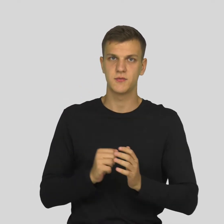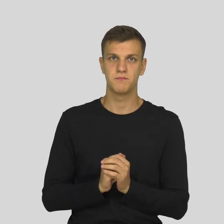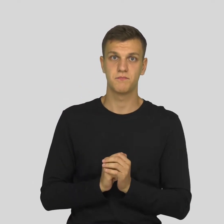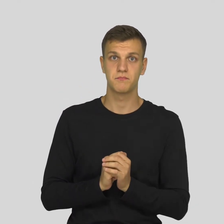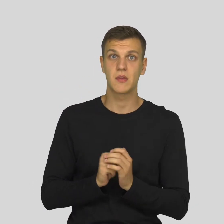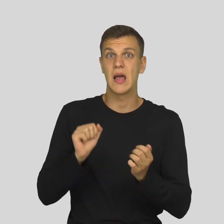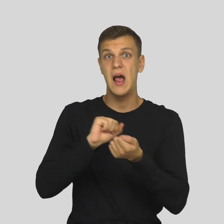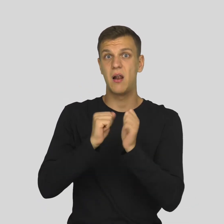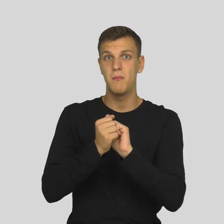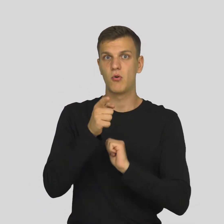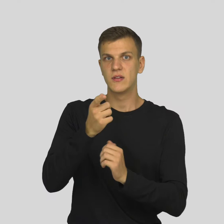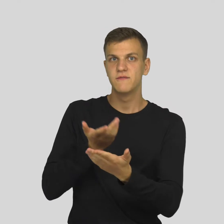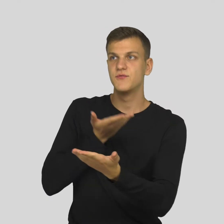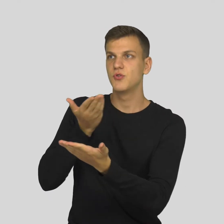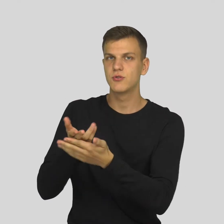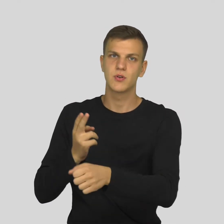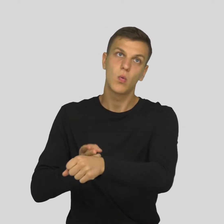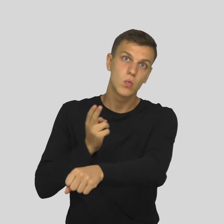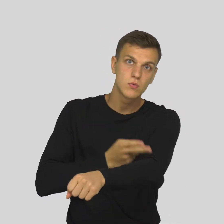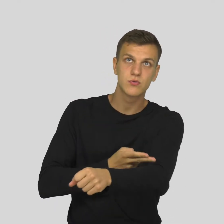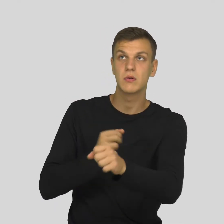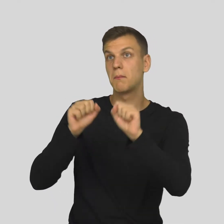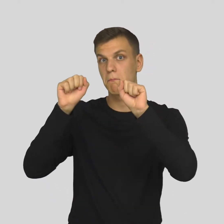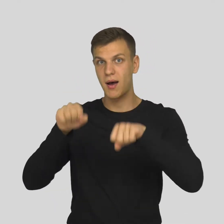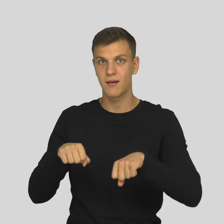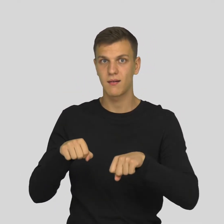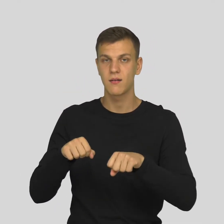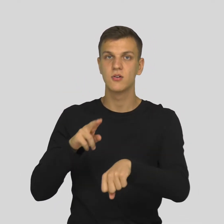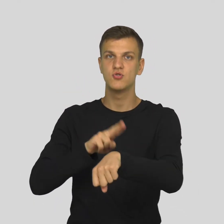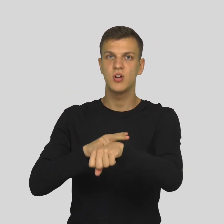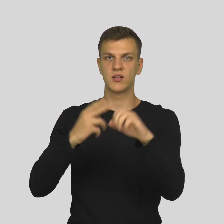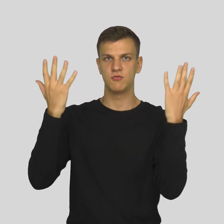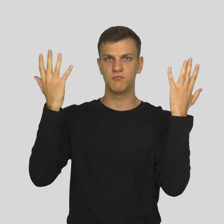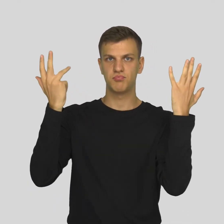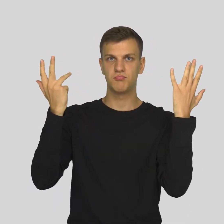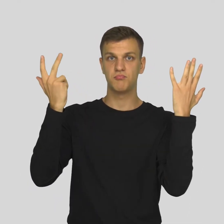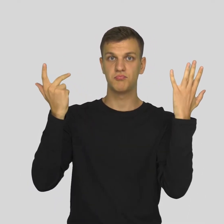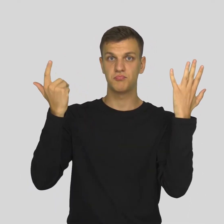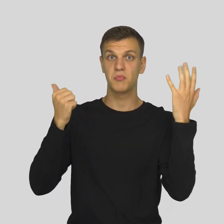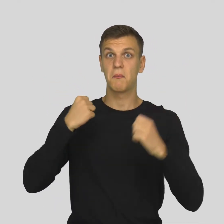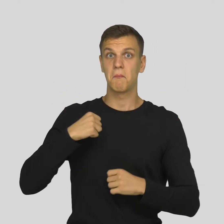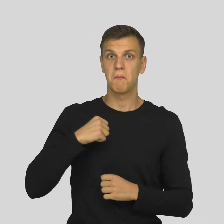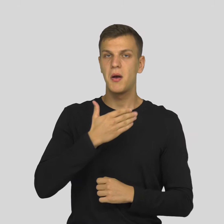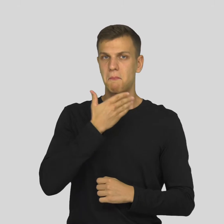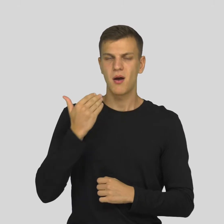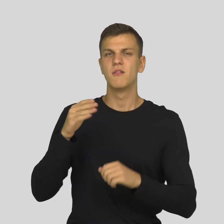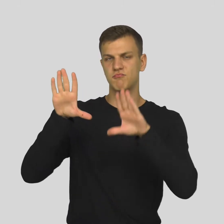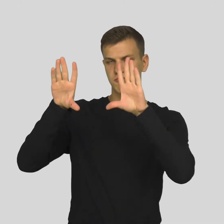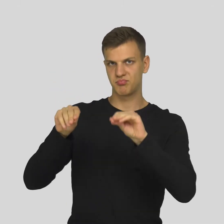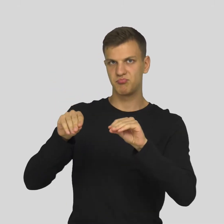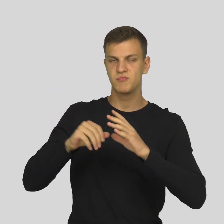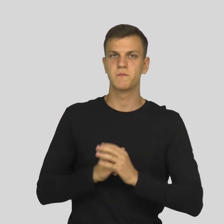Warning about user inactivity time limits, exceeding which could result in data loss, for example, in a bank form.